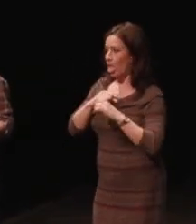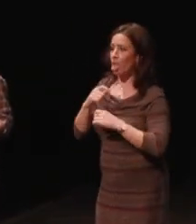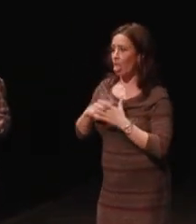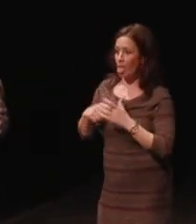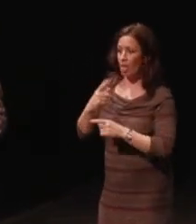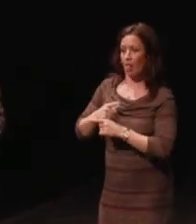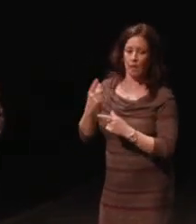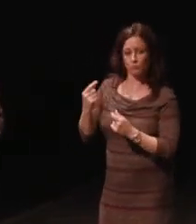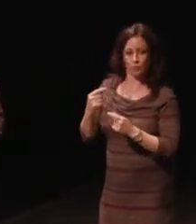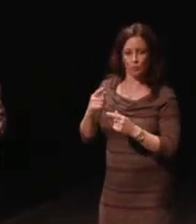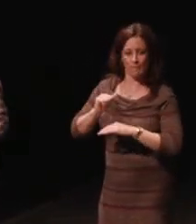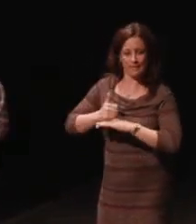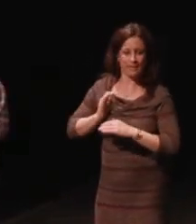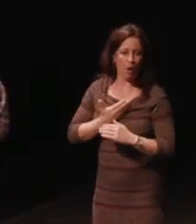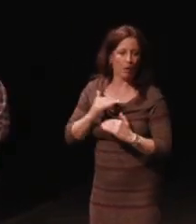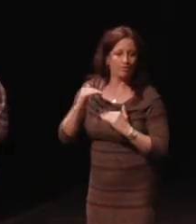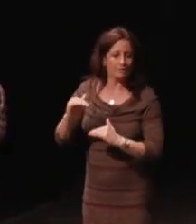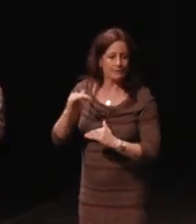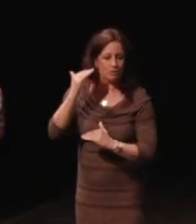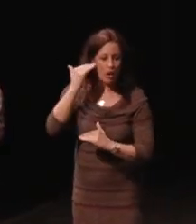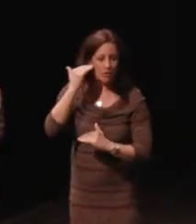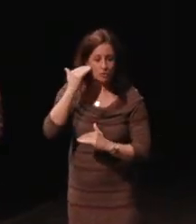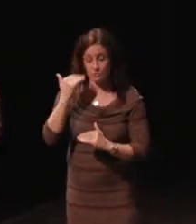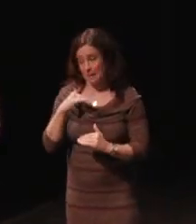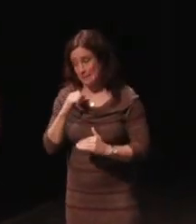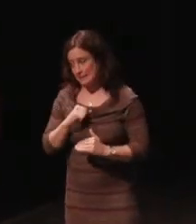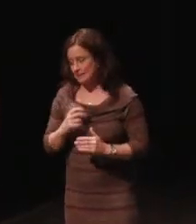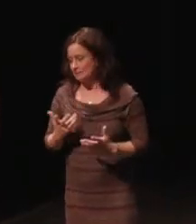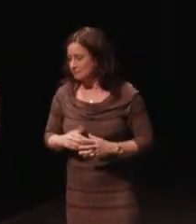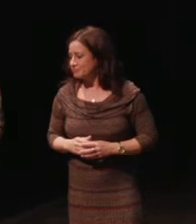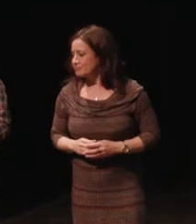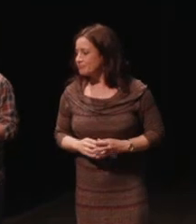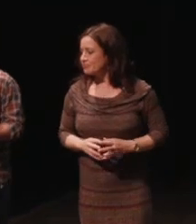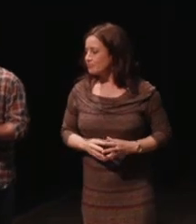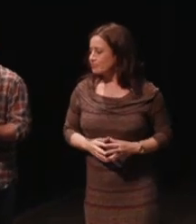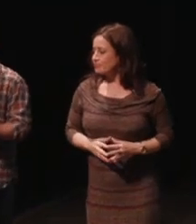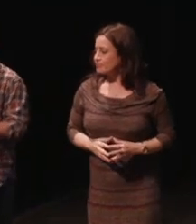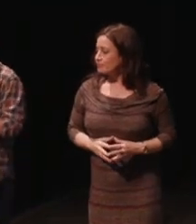based on limited knowledge, and guessing.